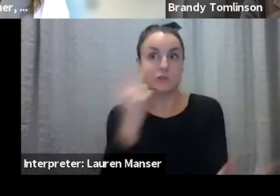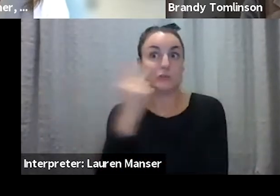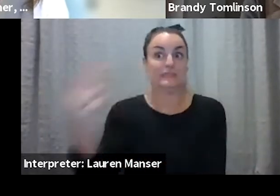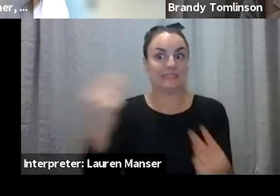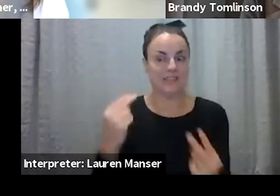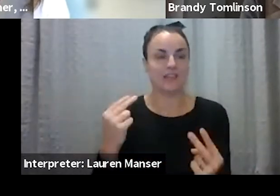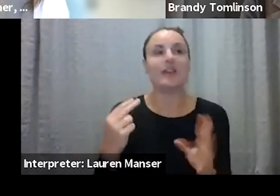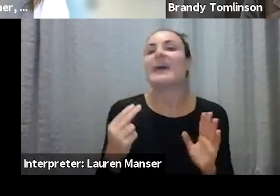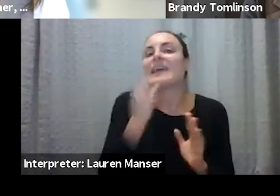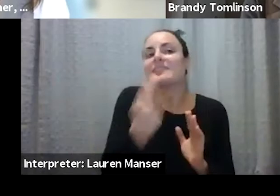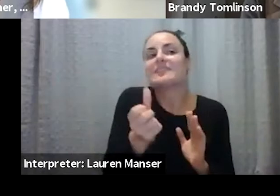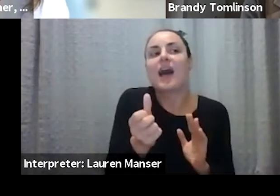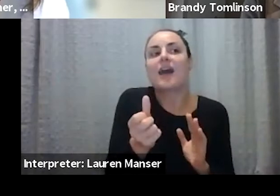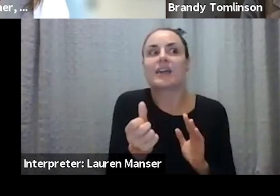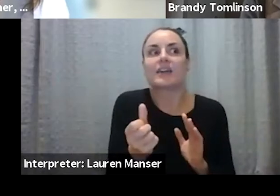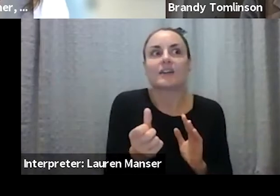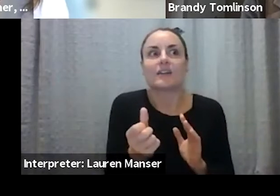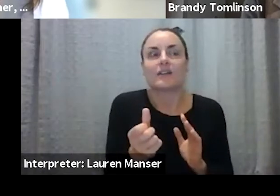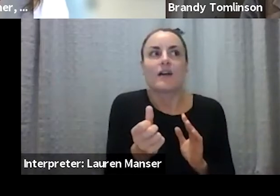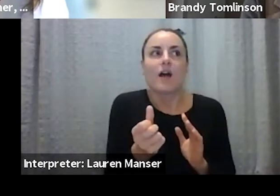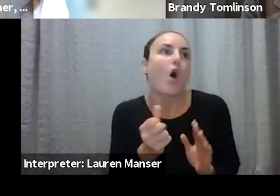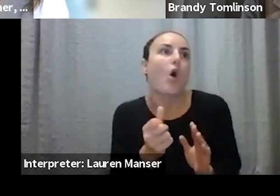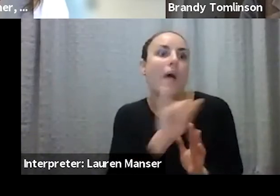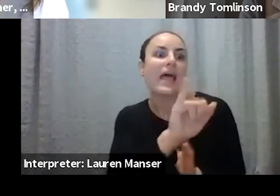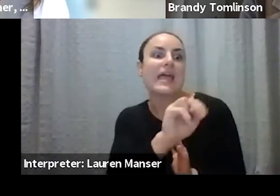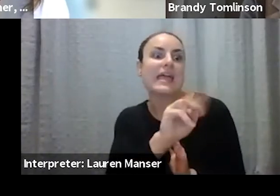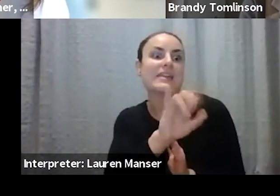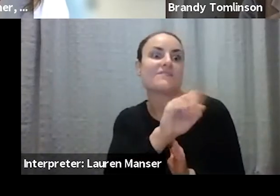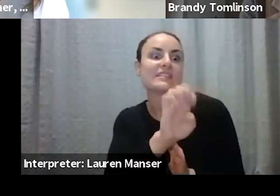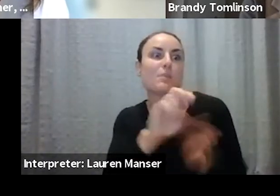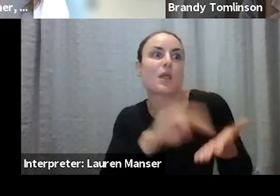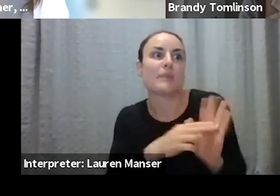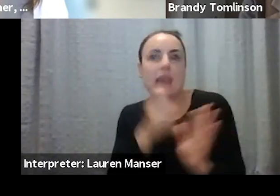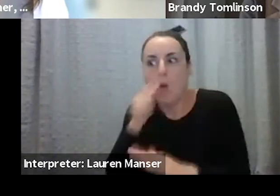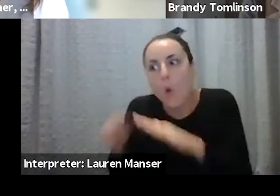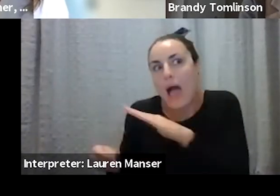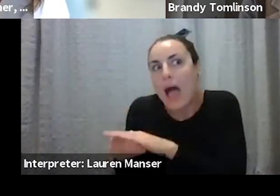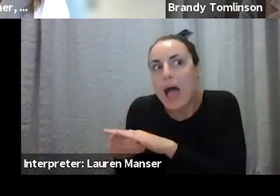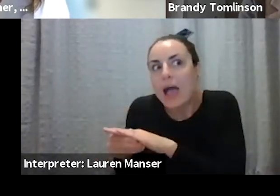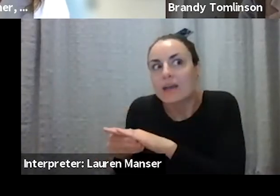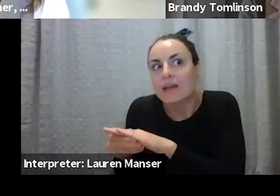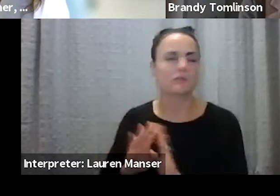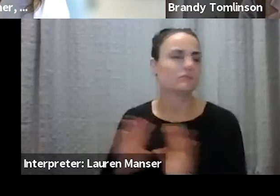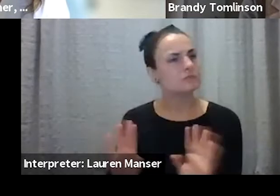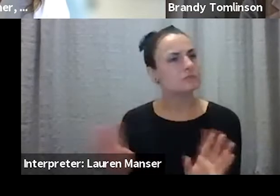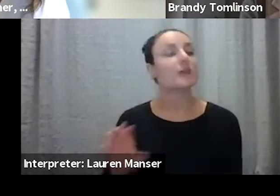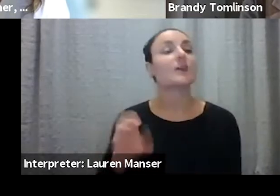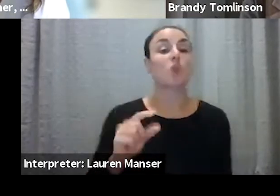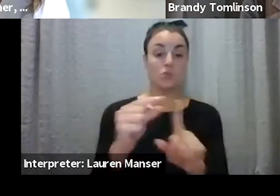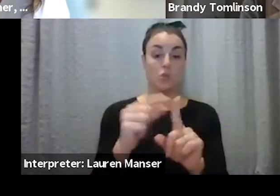call it invisible, pretend it doesn't exist, using that terminology of non-obvious, I think for a lot of people,